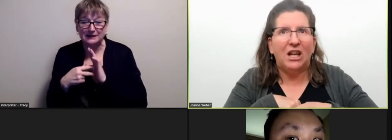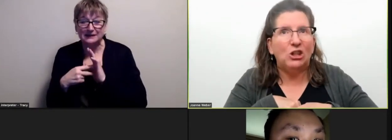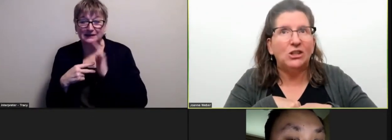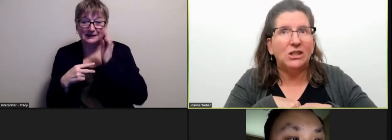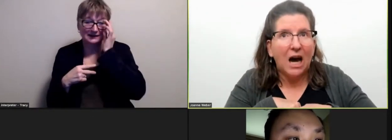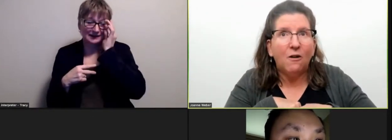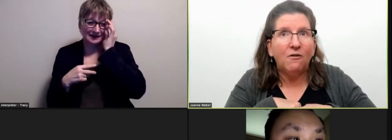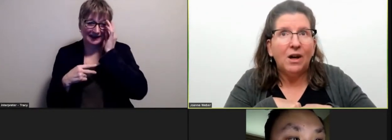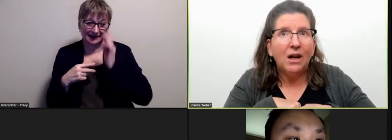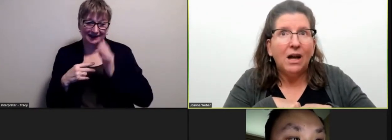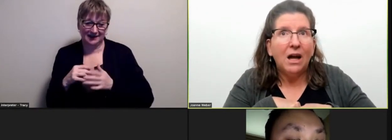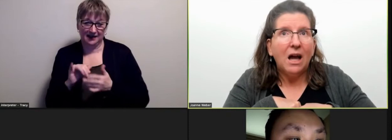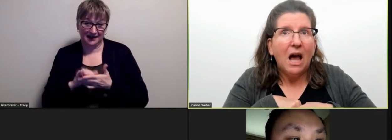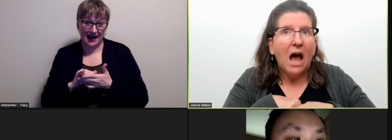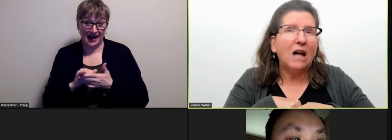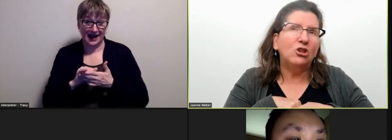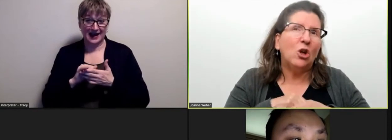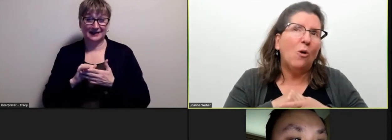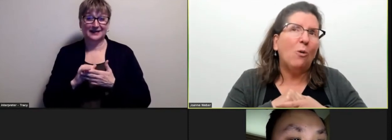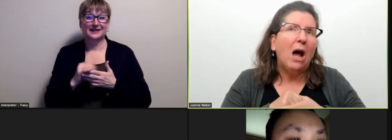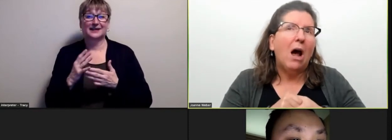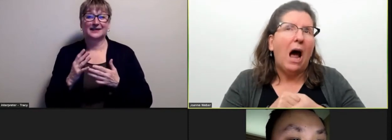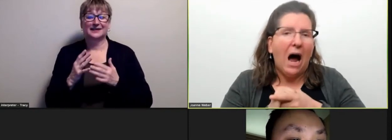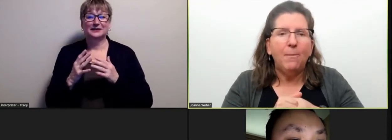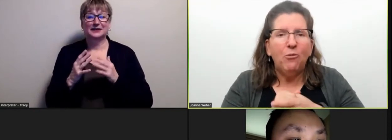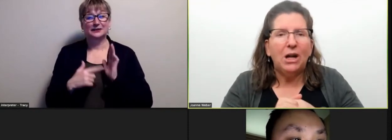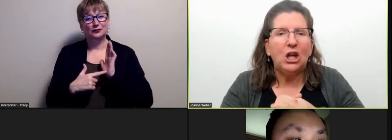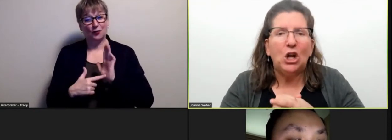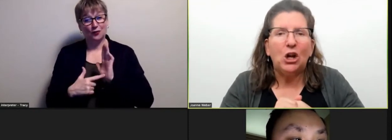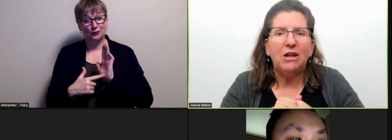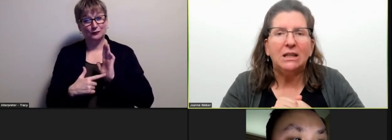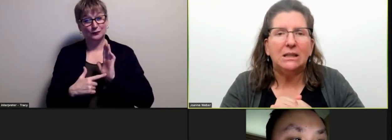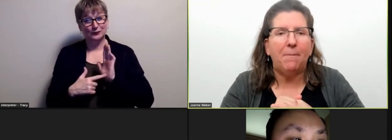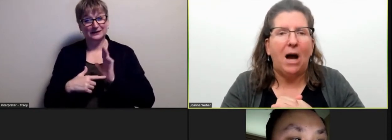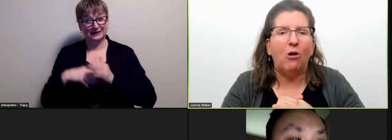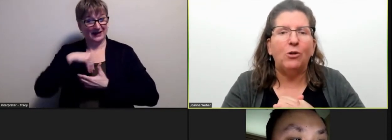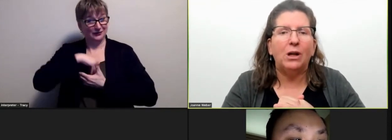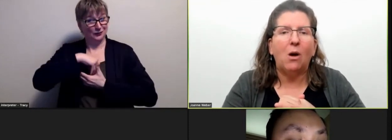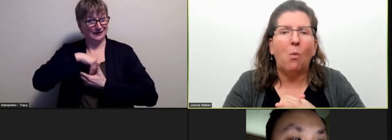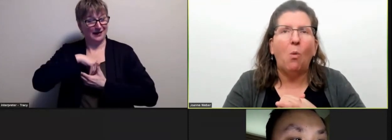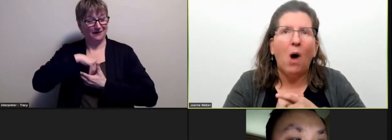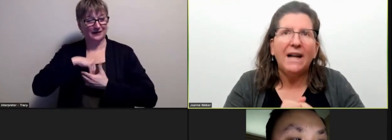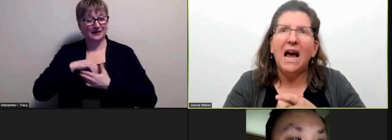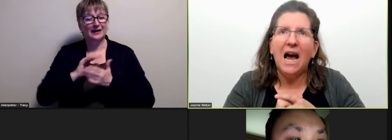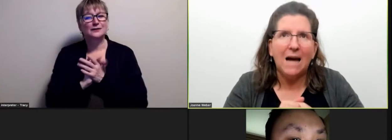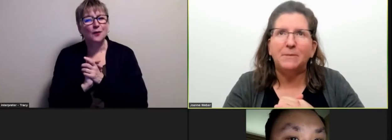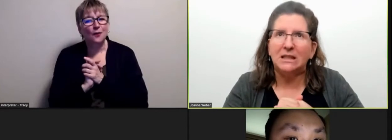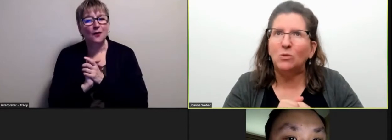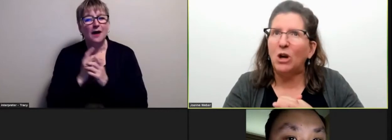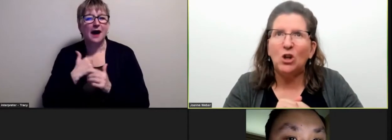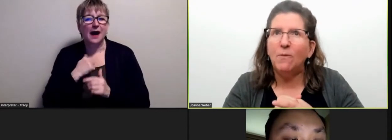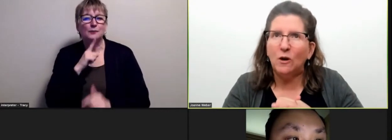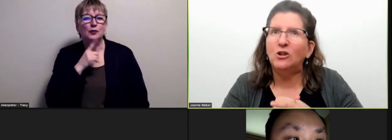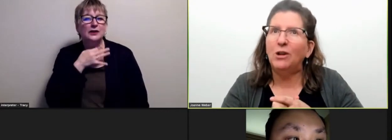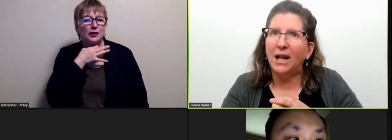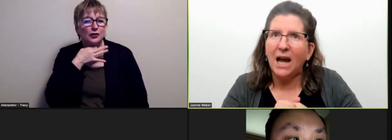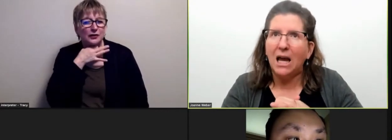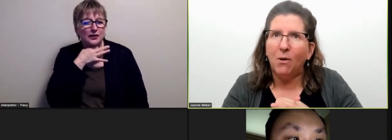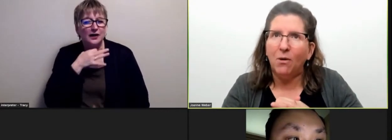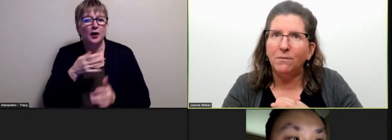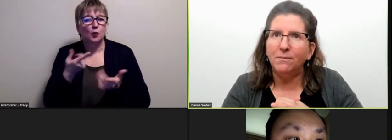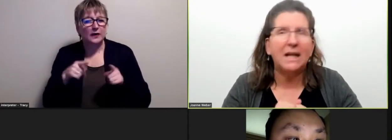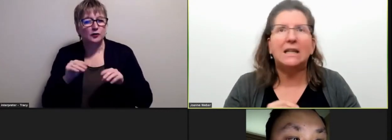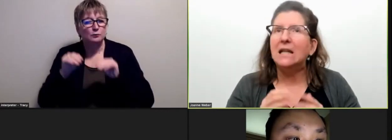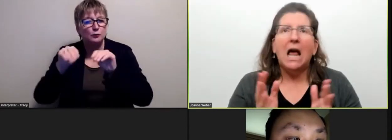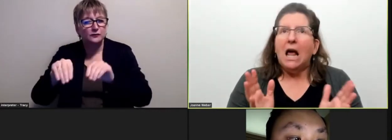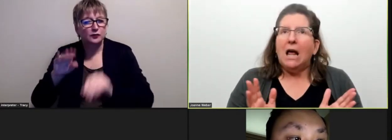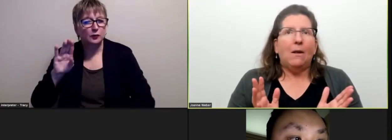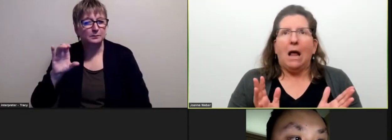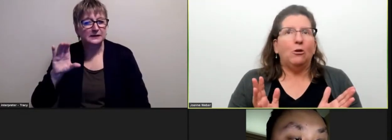this town and so i'm really curious about what happened when you moved to nanaimo they got you